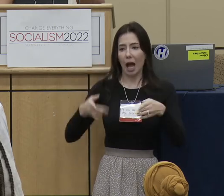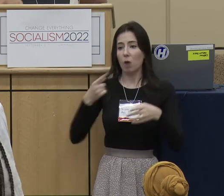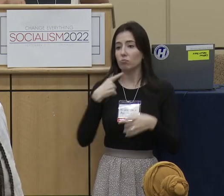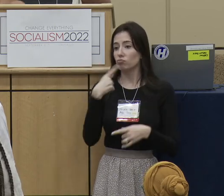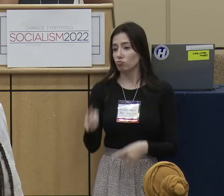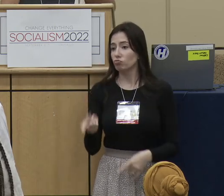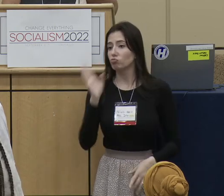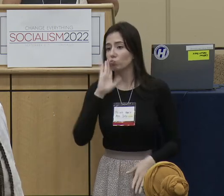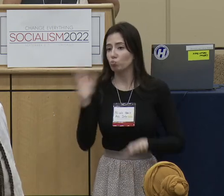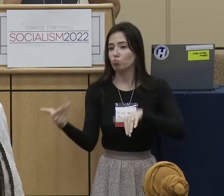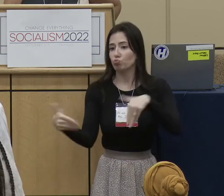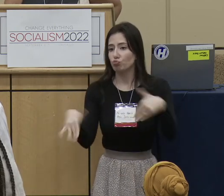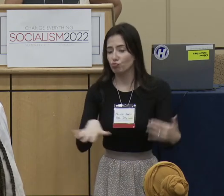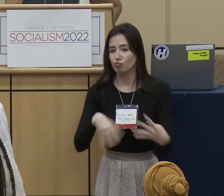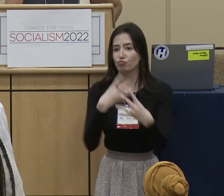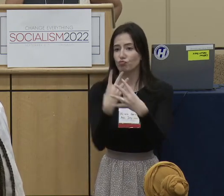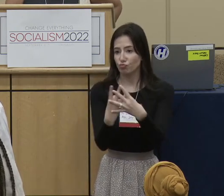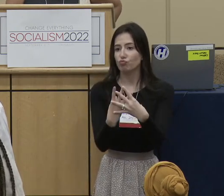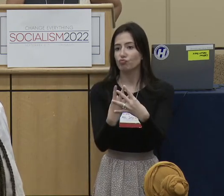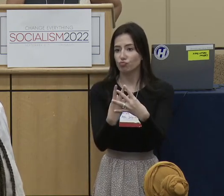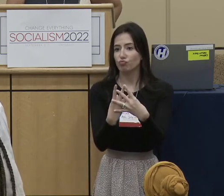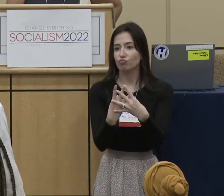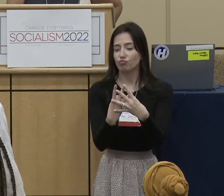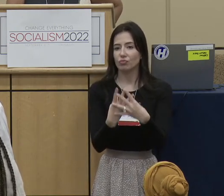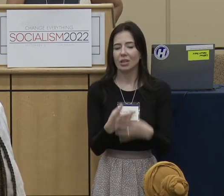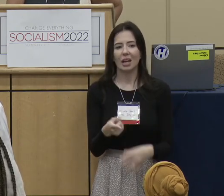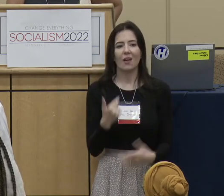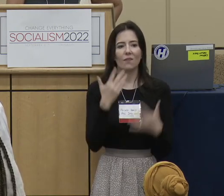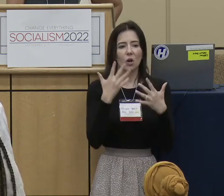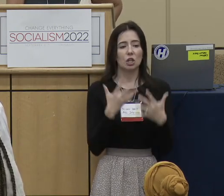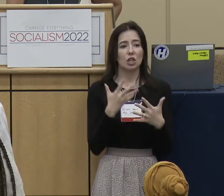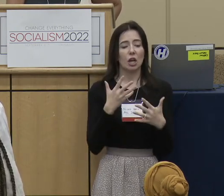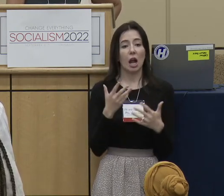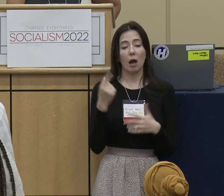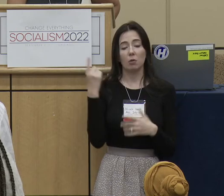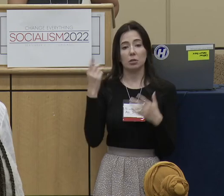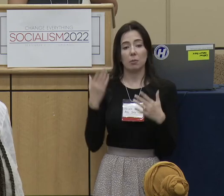inside of a prison, told I would die. Unfortunately, I was